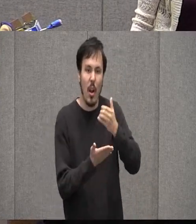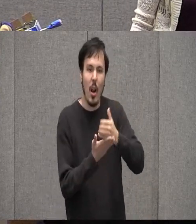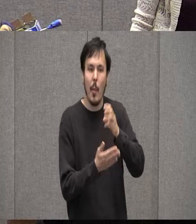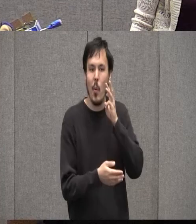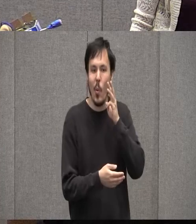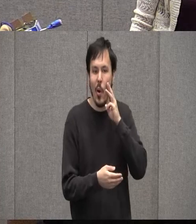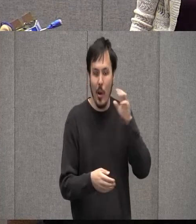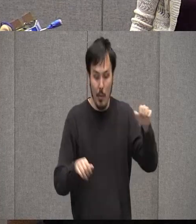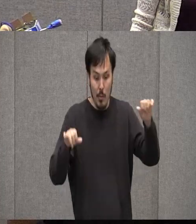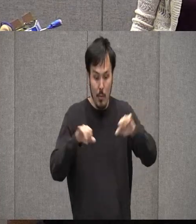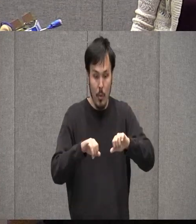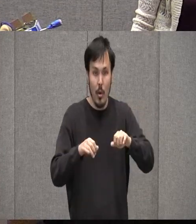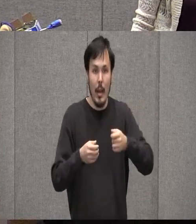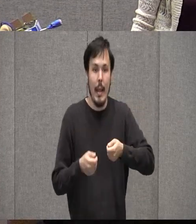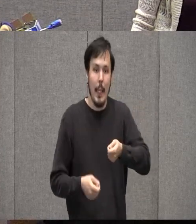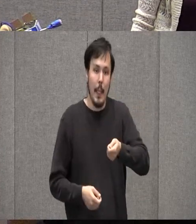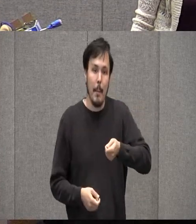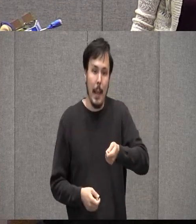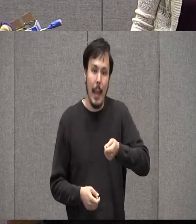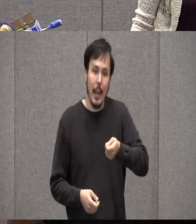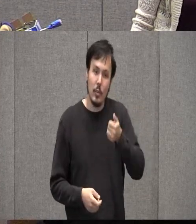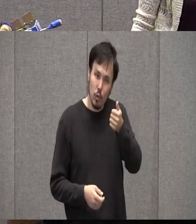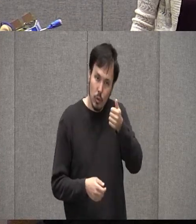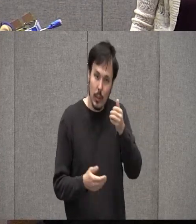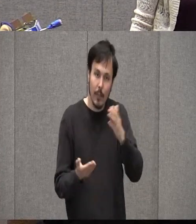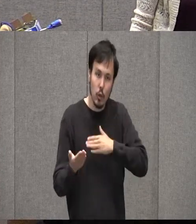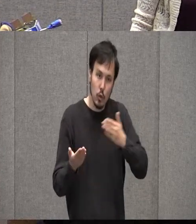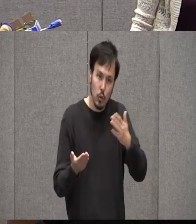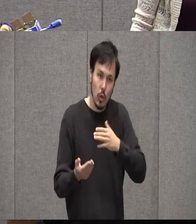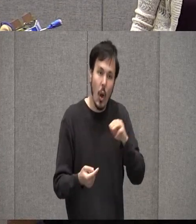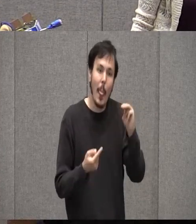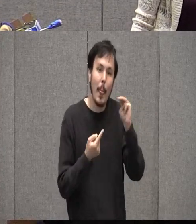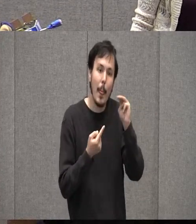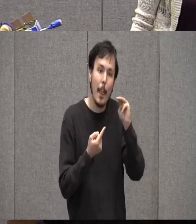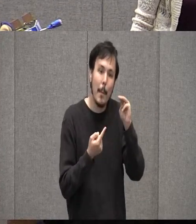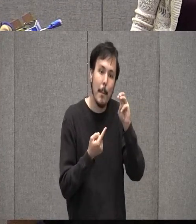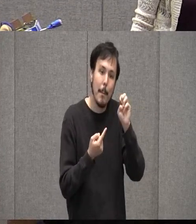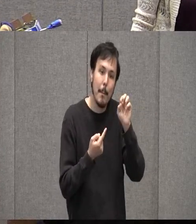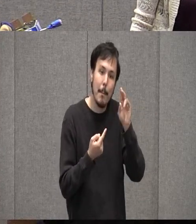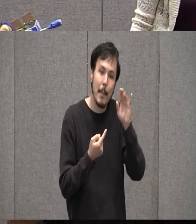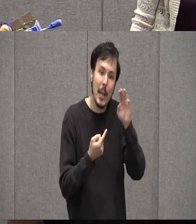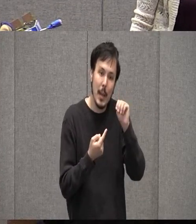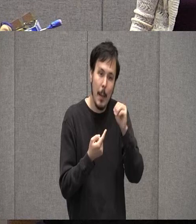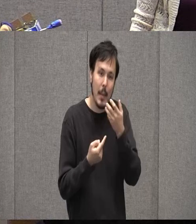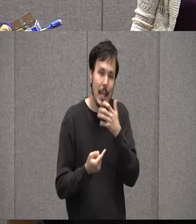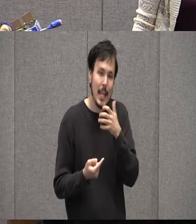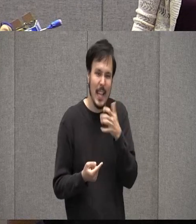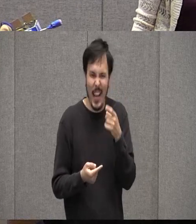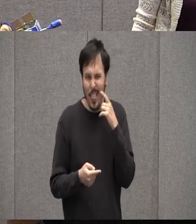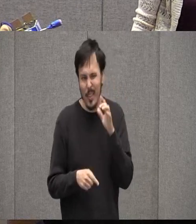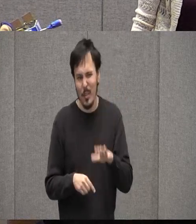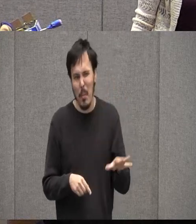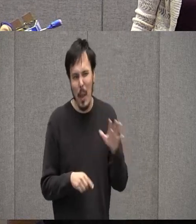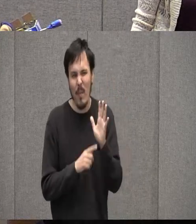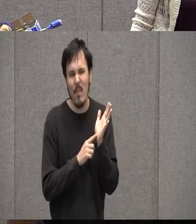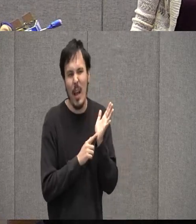and then you cook it over medium heat. Okay. And so you gotta stir it and I think it takes about five minutes